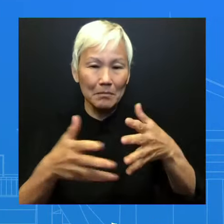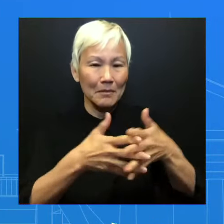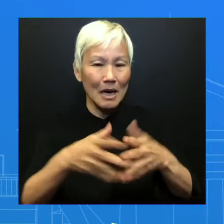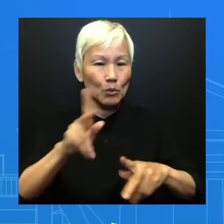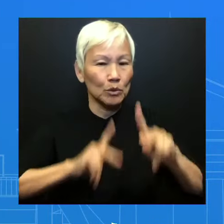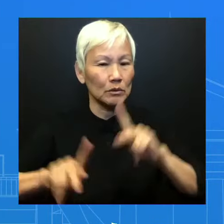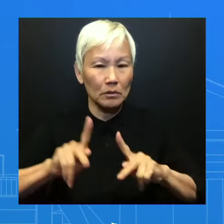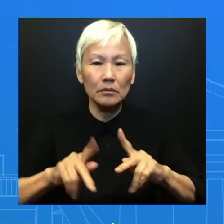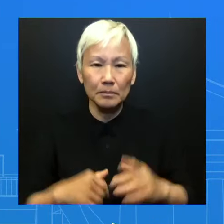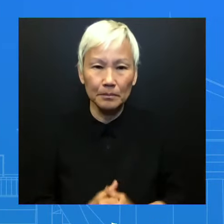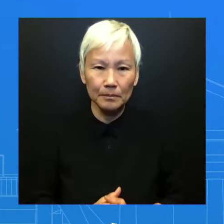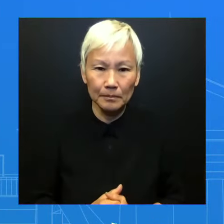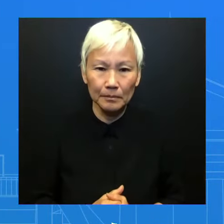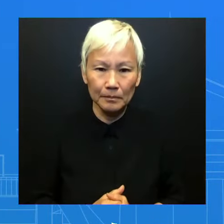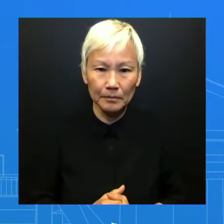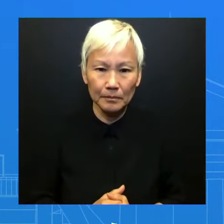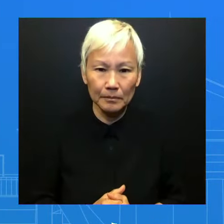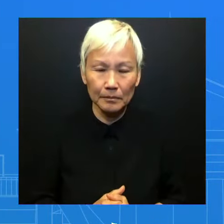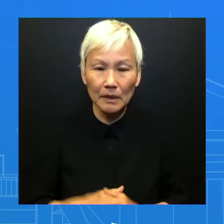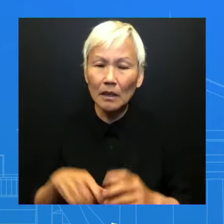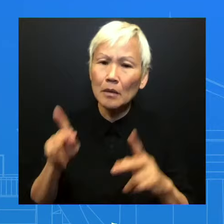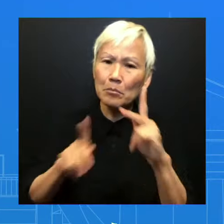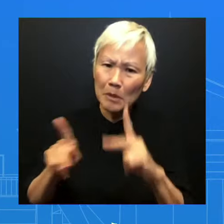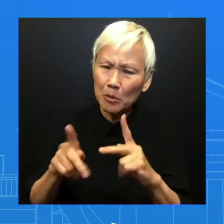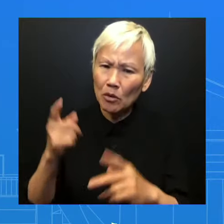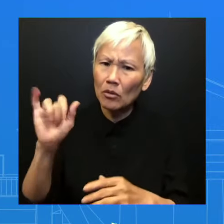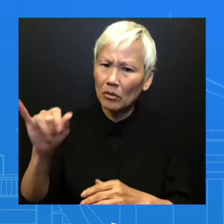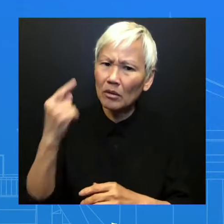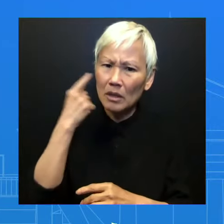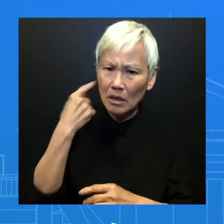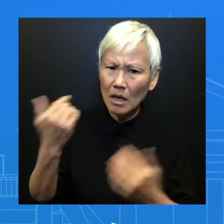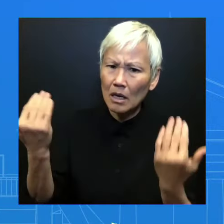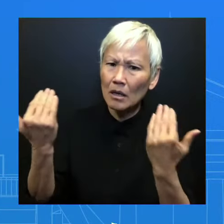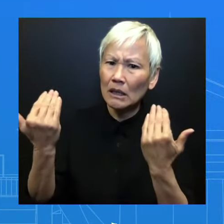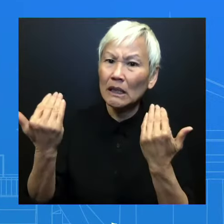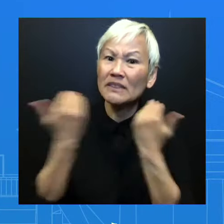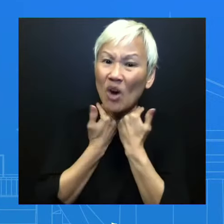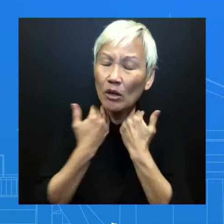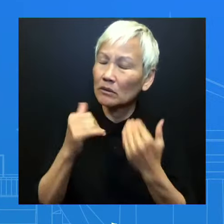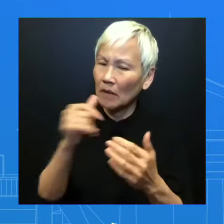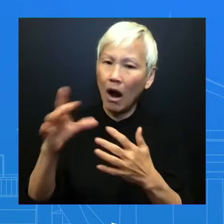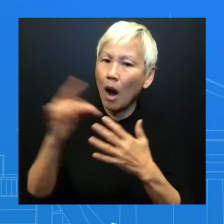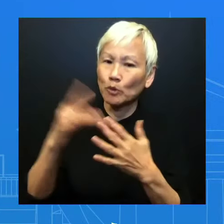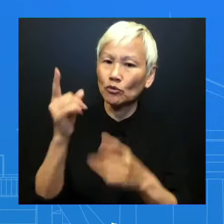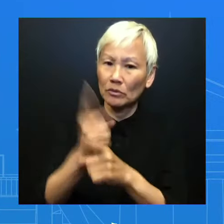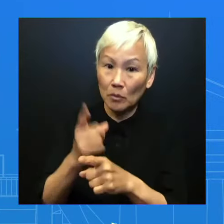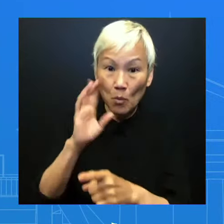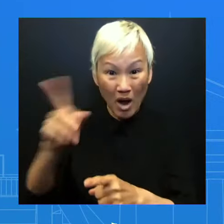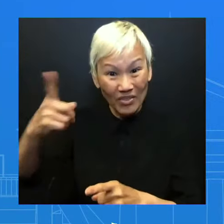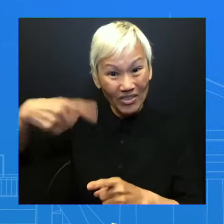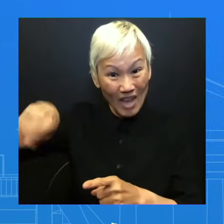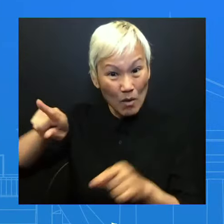can they also hear a guarantee from the White House that the government will be able to deliver their deposits next week? Ms. Jean-Pierre: We're going to do everything that we can